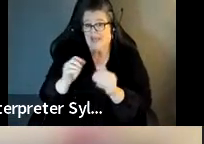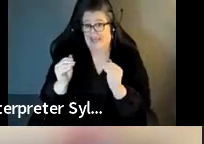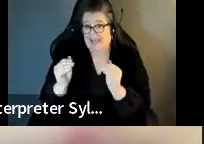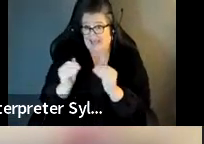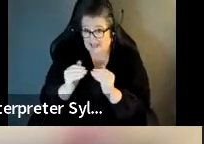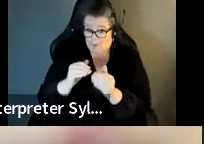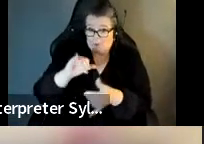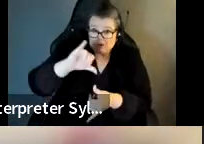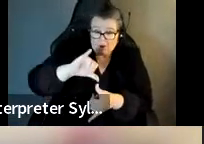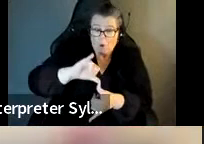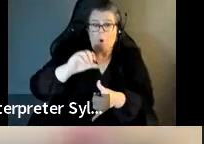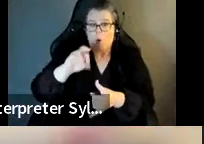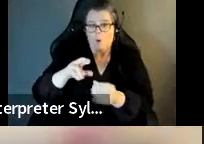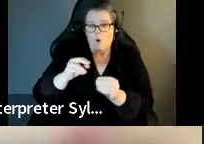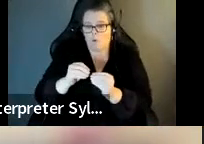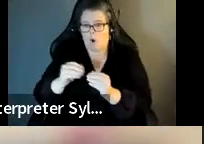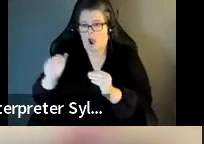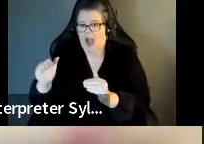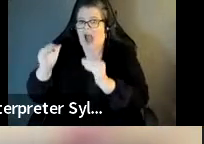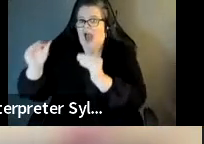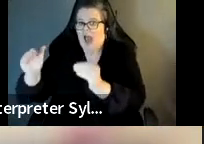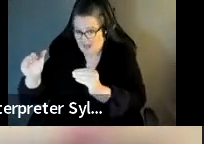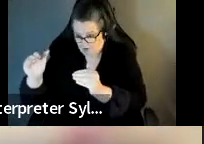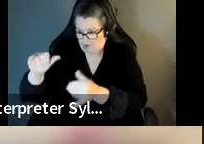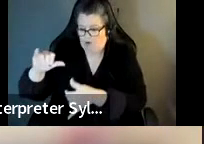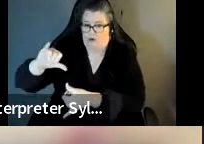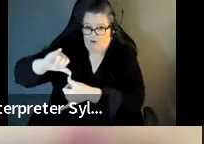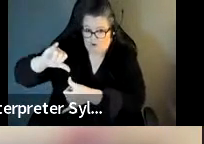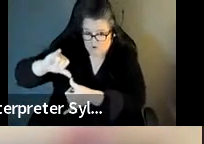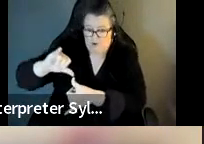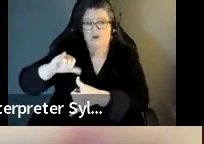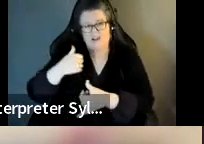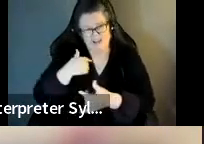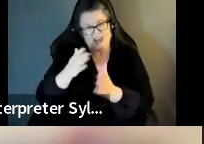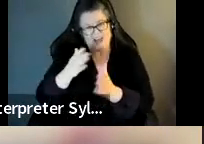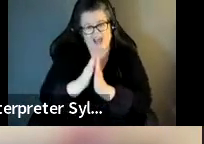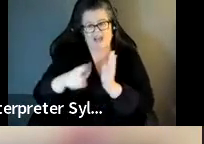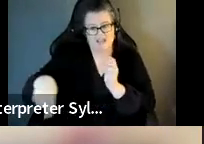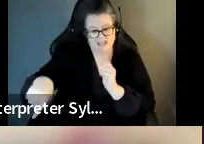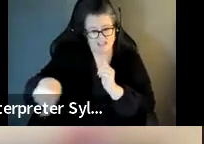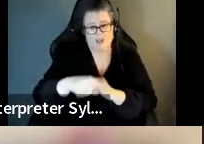And I would ask this body to act on the original advisory committee's conclusions from 2017,